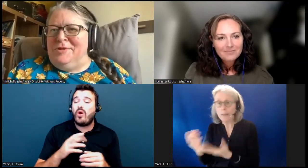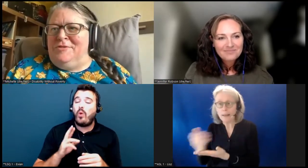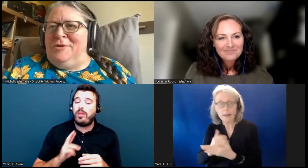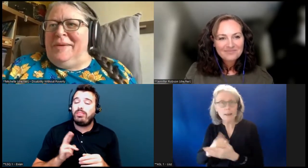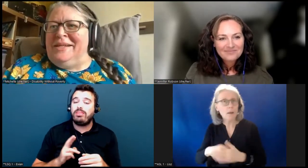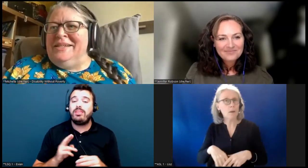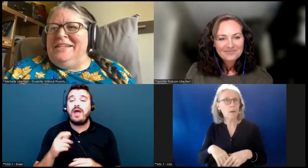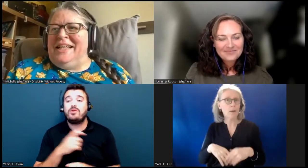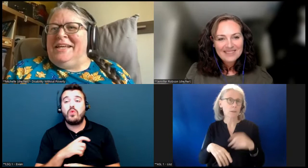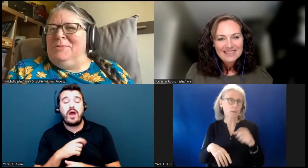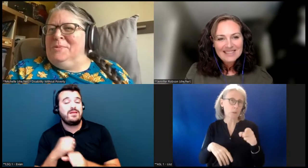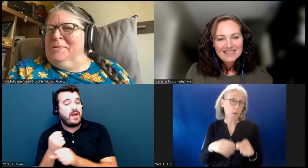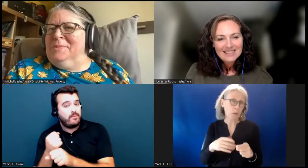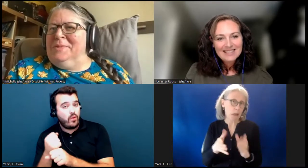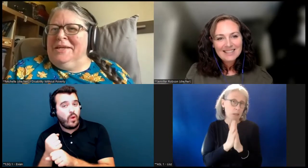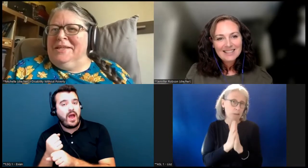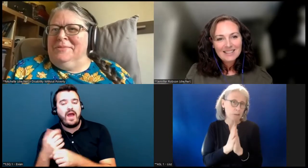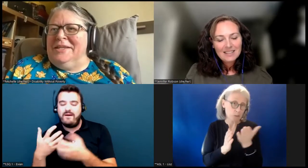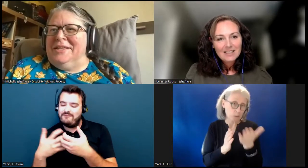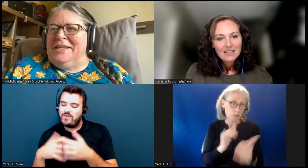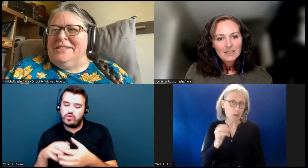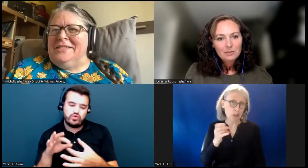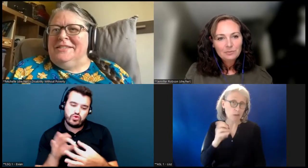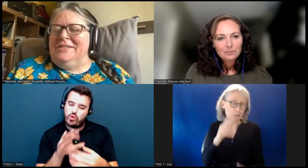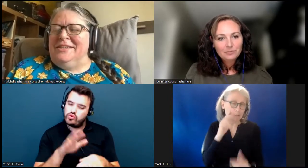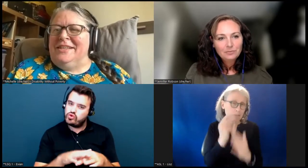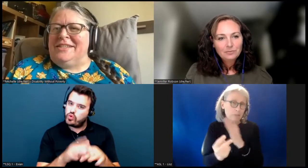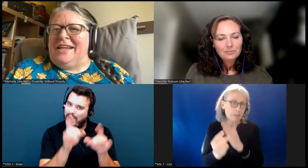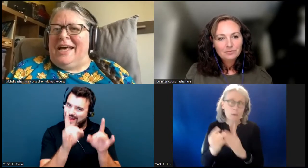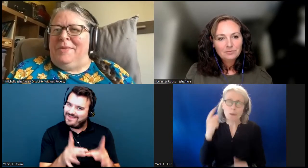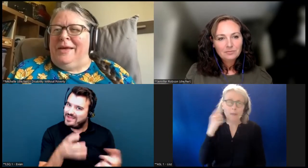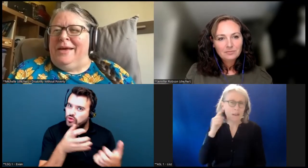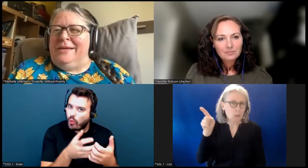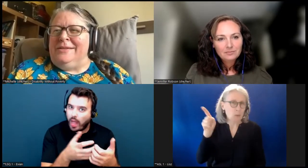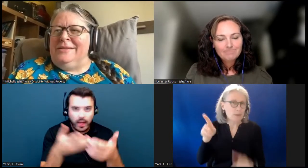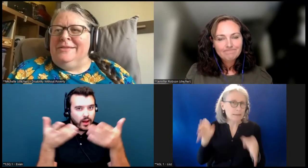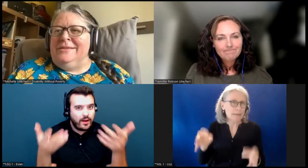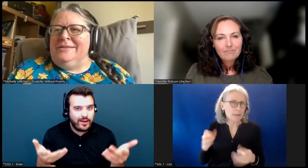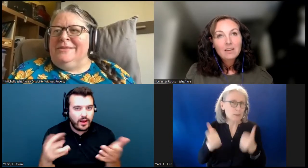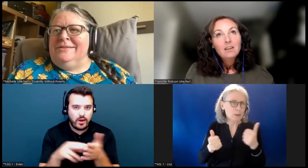BALL FOR ME. WHAT DO YOU THINK IS GOING TO HAPPEN THERE.